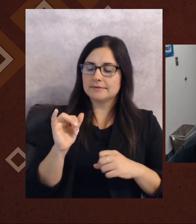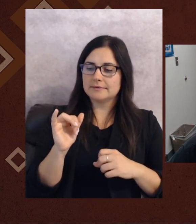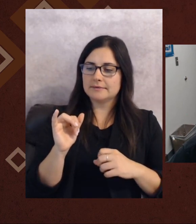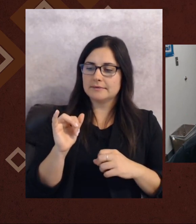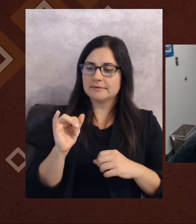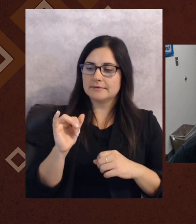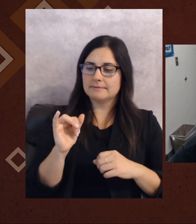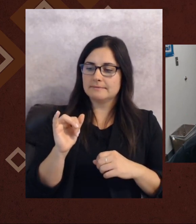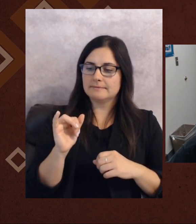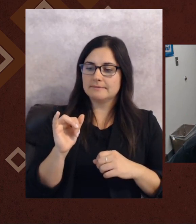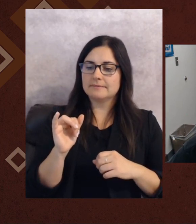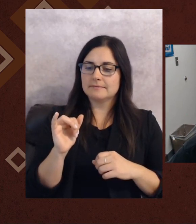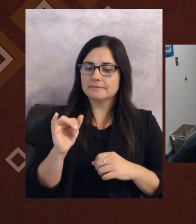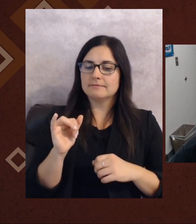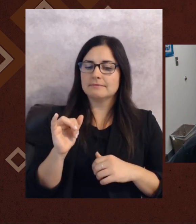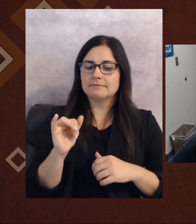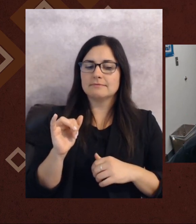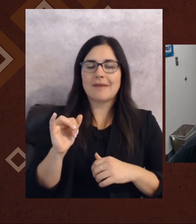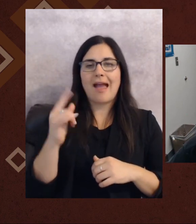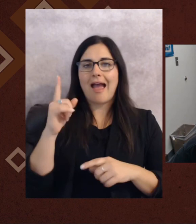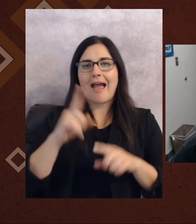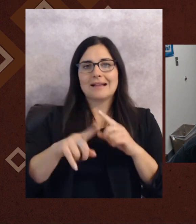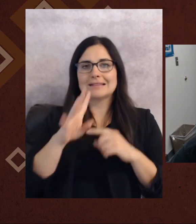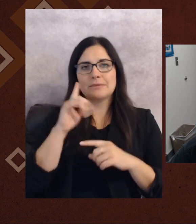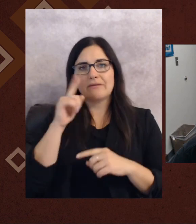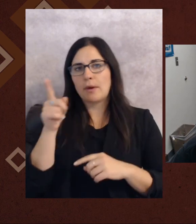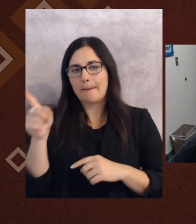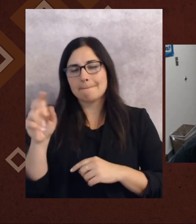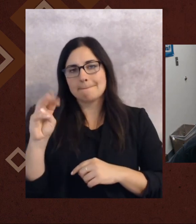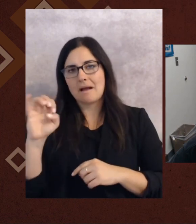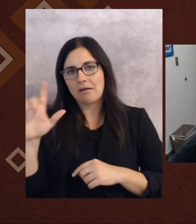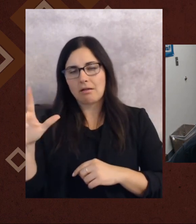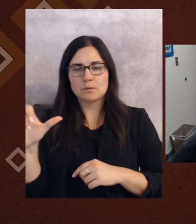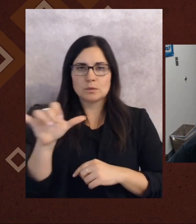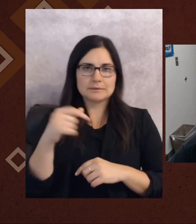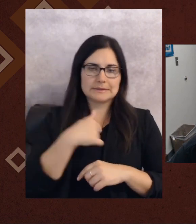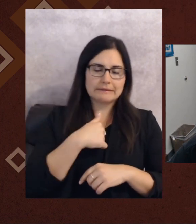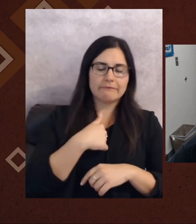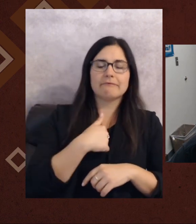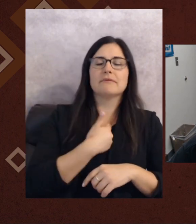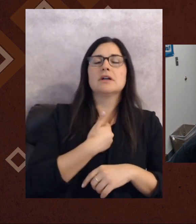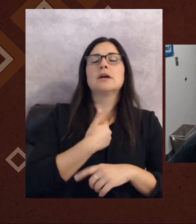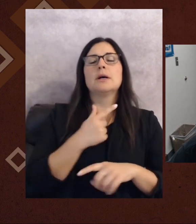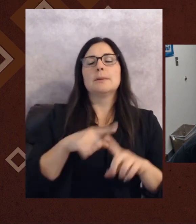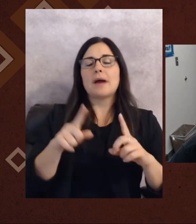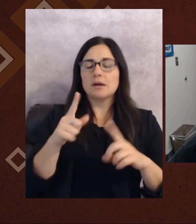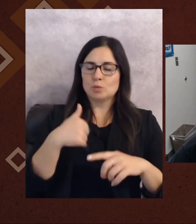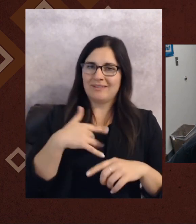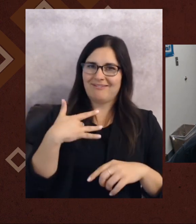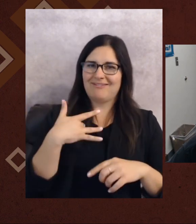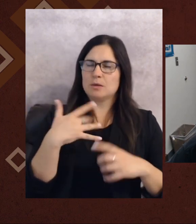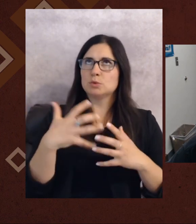and I can't speak for Michael as well as myself. I feel that we're supported